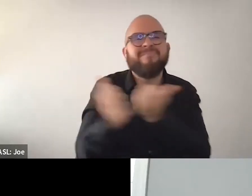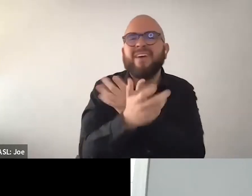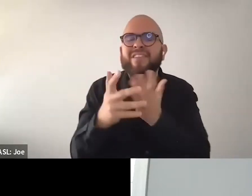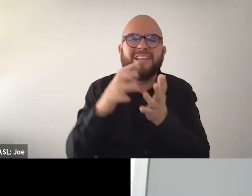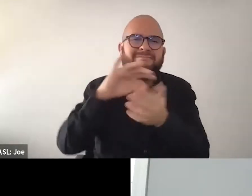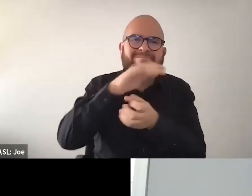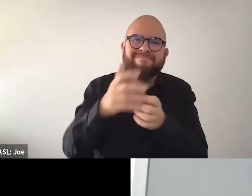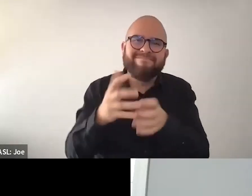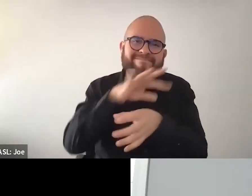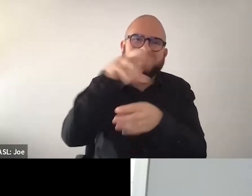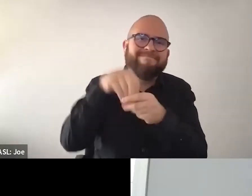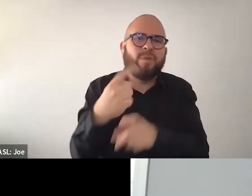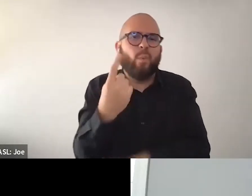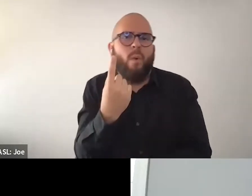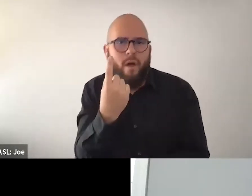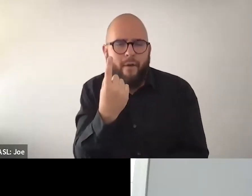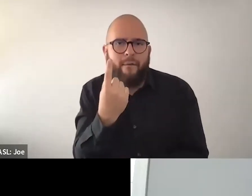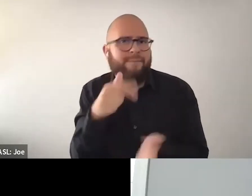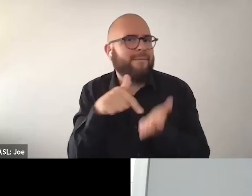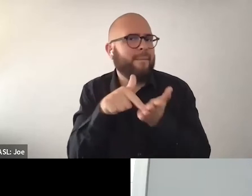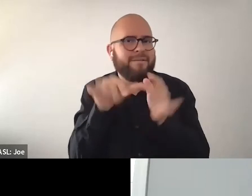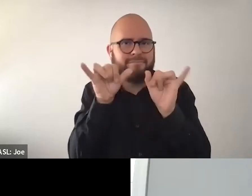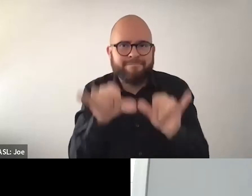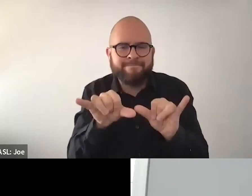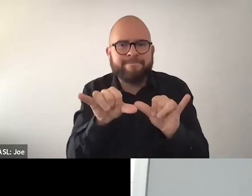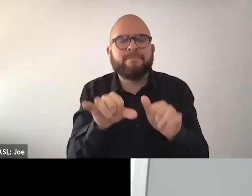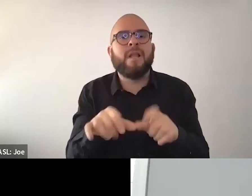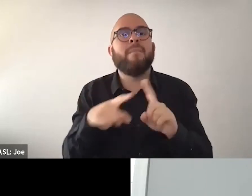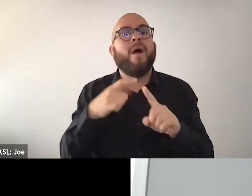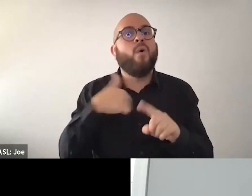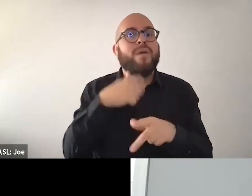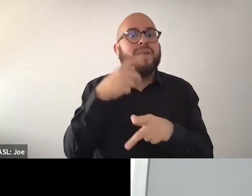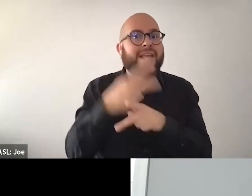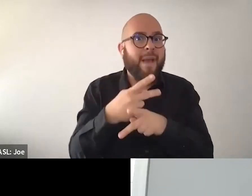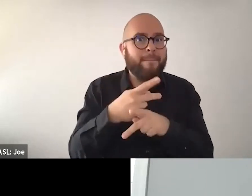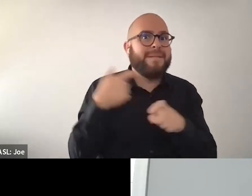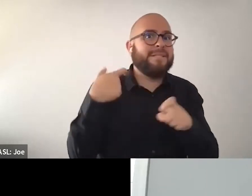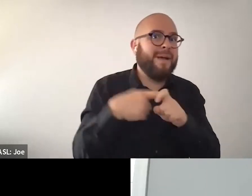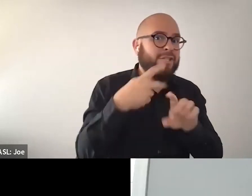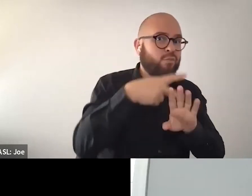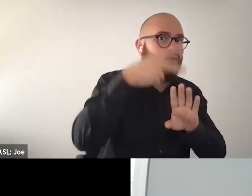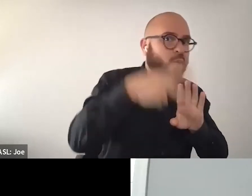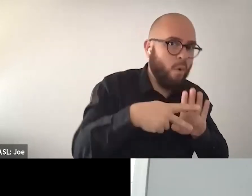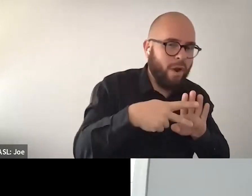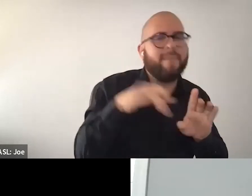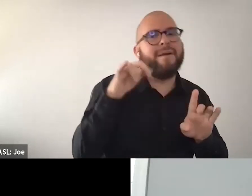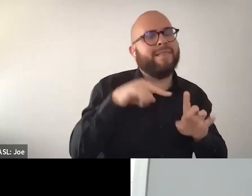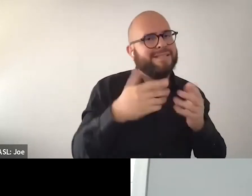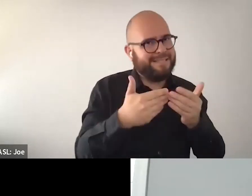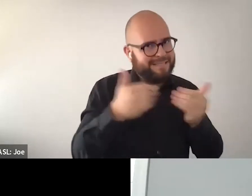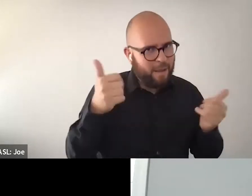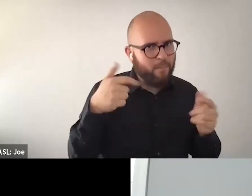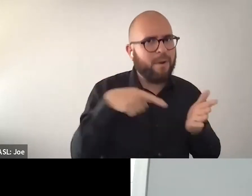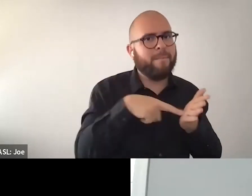The only difference is we did keep Spanish program so those would still be a separate payment, but again a flat fee.